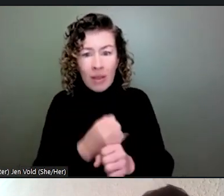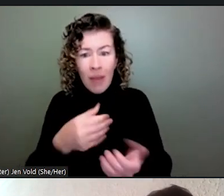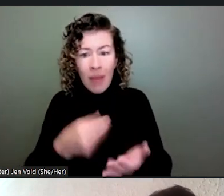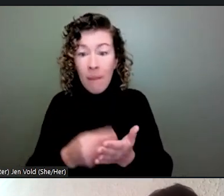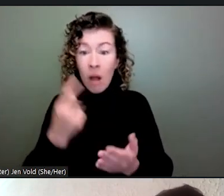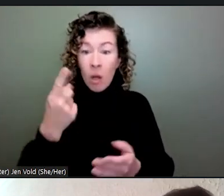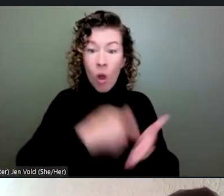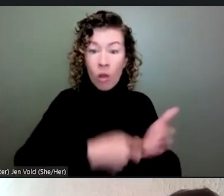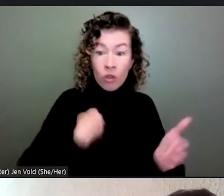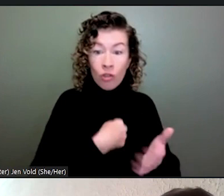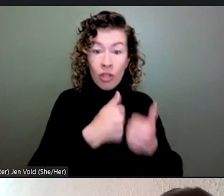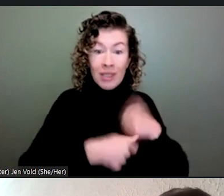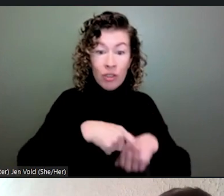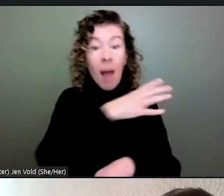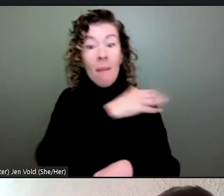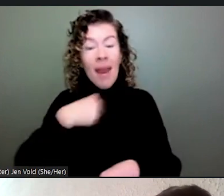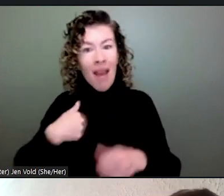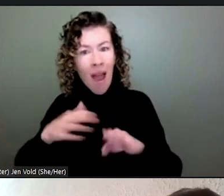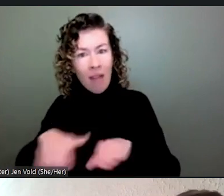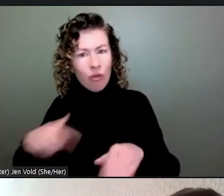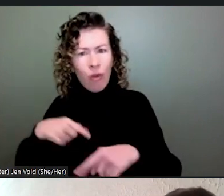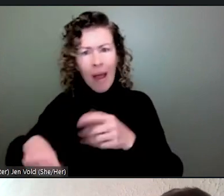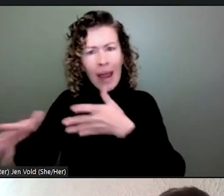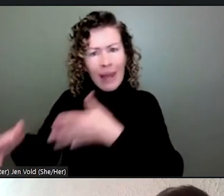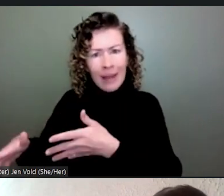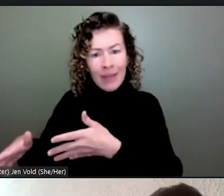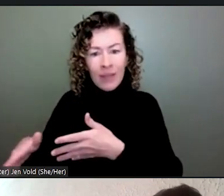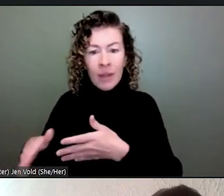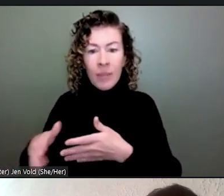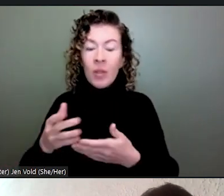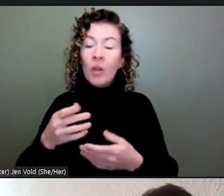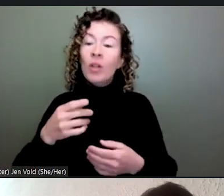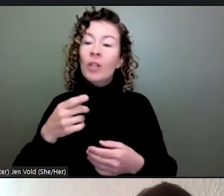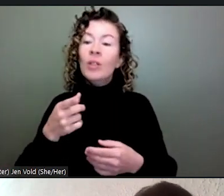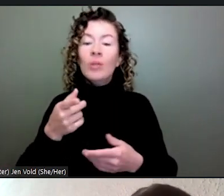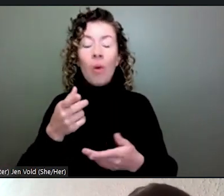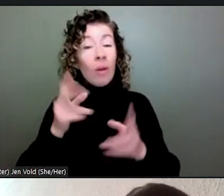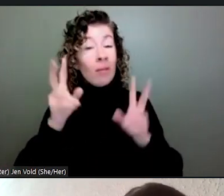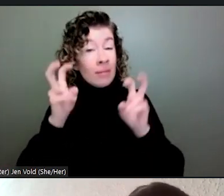And so it was doing the opposite of integration. It was actually doing the opposite, which was to kind of isolate people more and more.